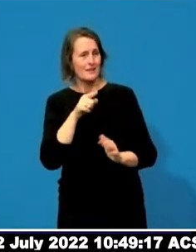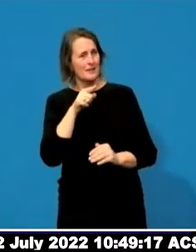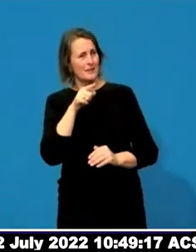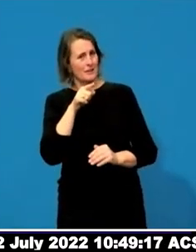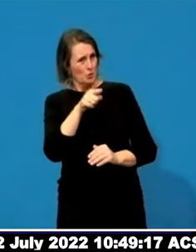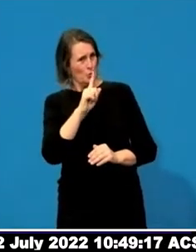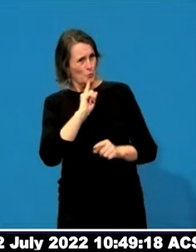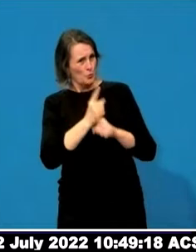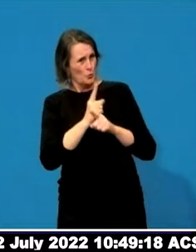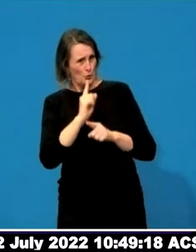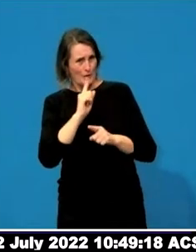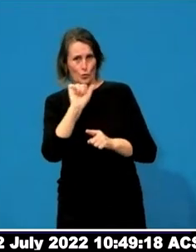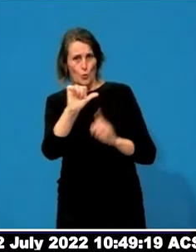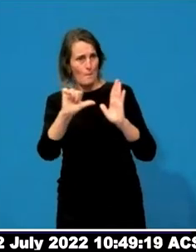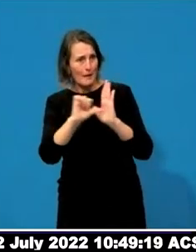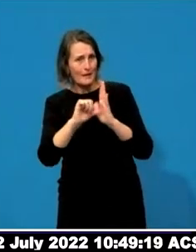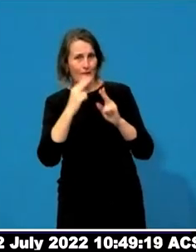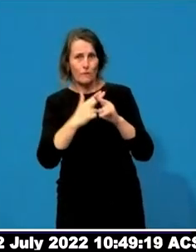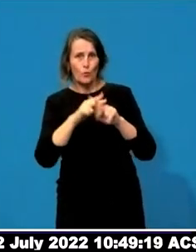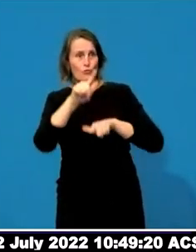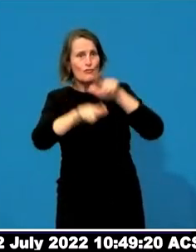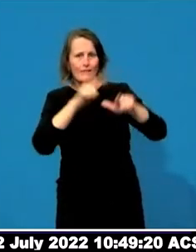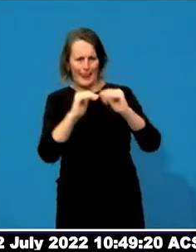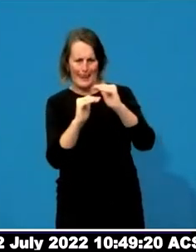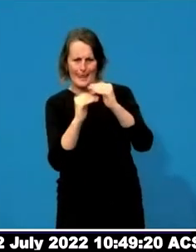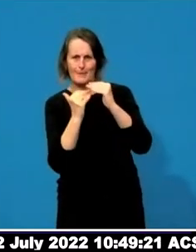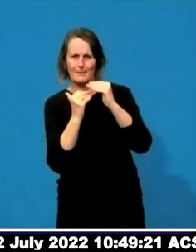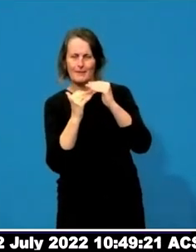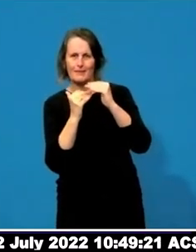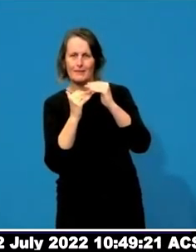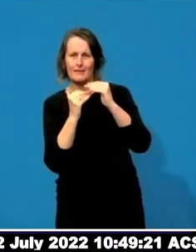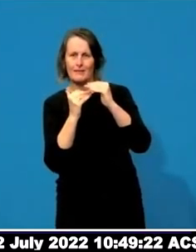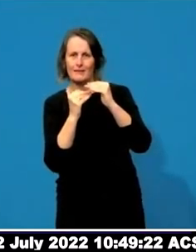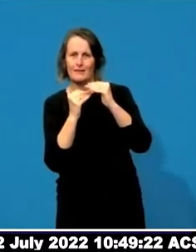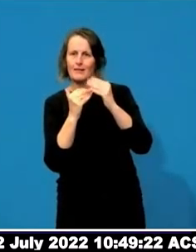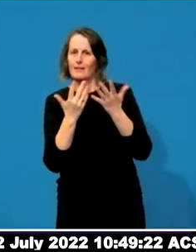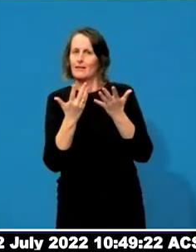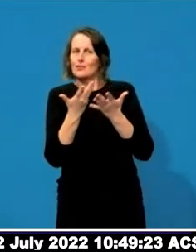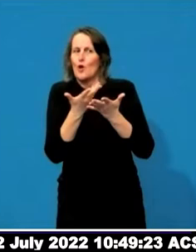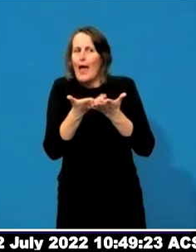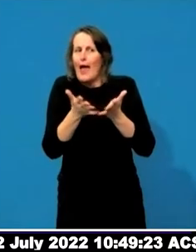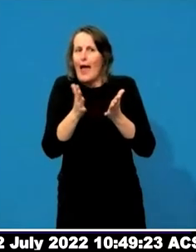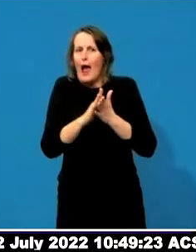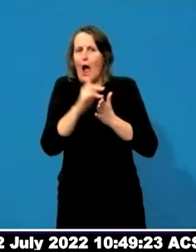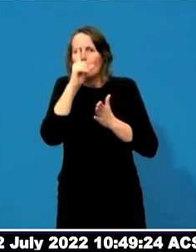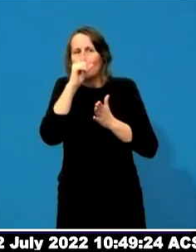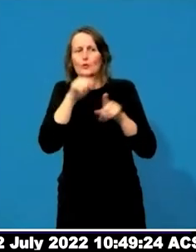of what you were just describing in terms of trends or even the situation with the clients? Yes.